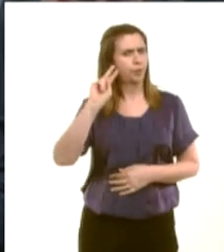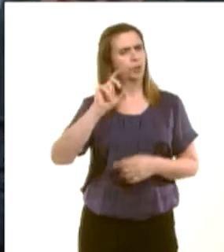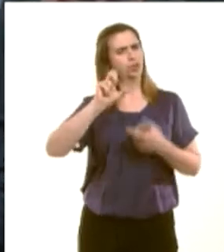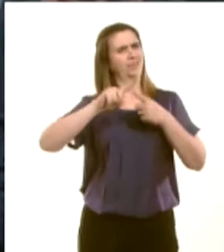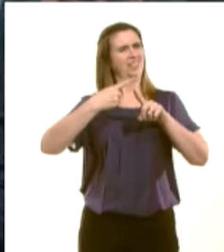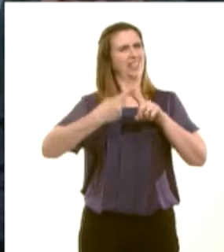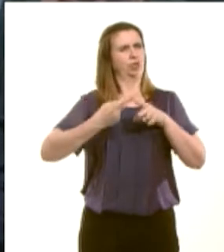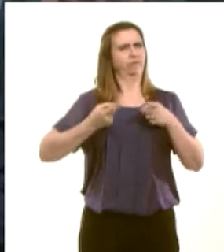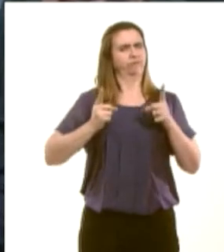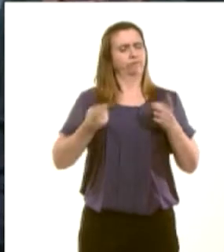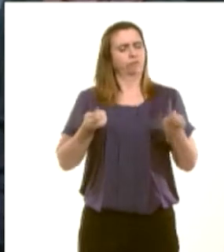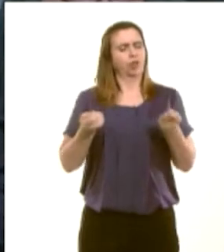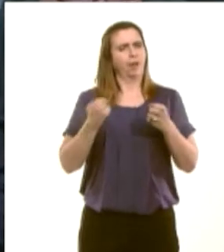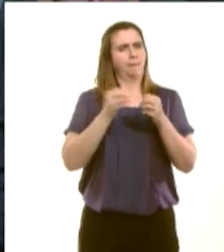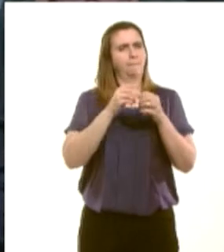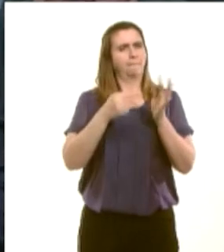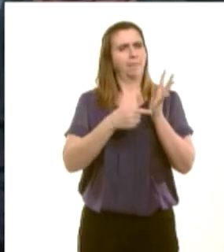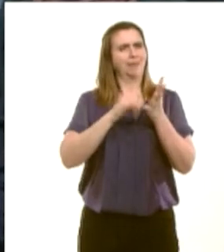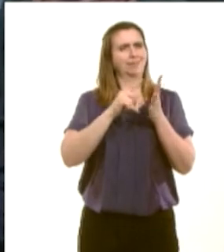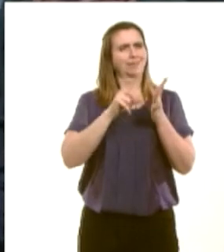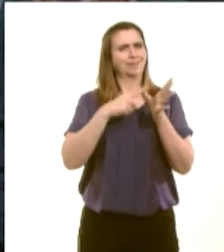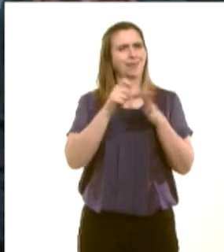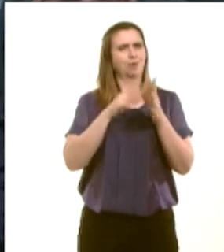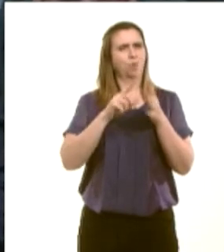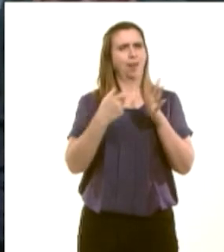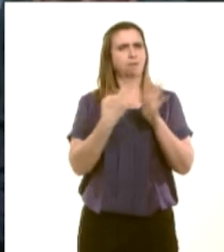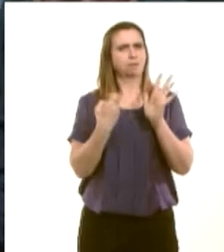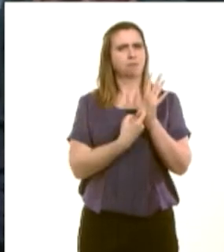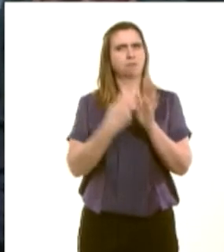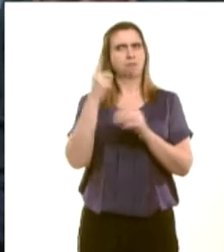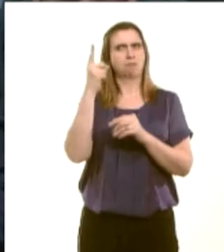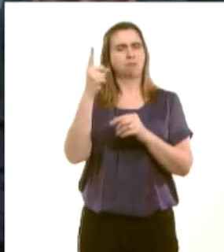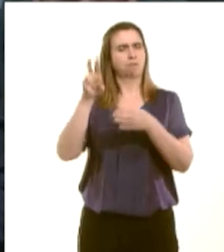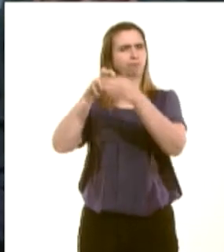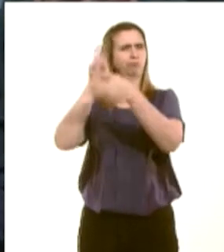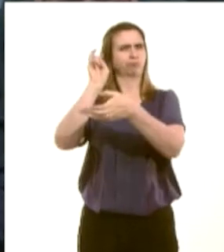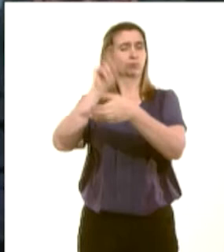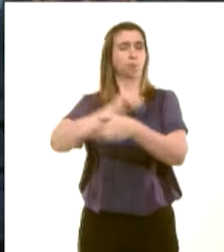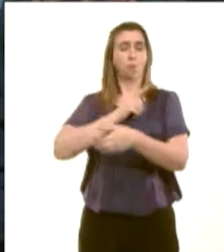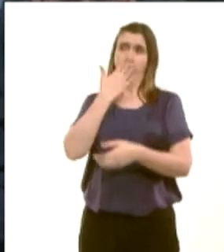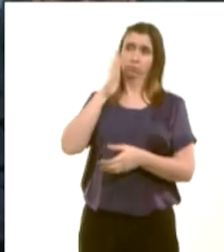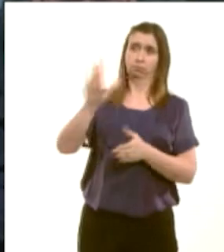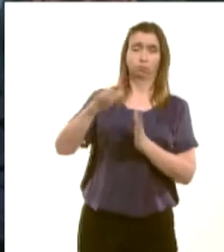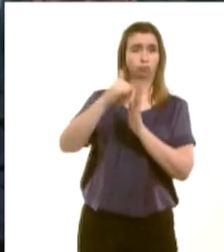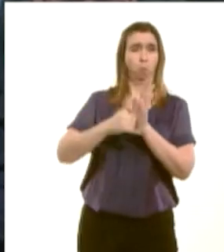the chief executive and chairman of Betsi Cadwaladr University Local Health Board in the north resigned, following a damning report from Healthcare Inspectorate Wales. At the